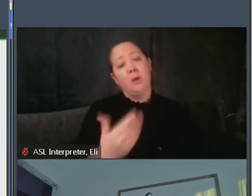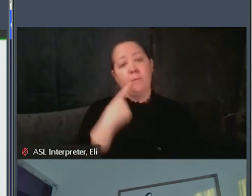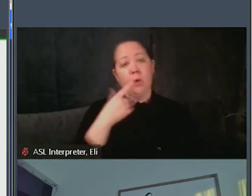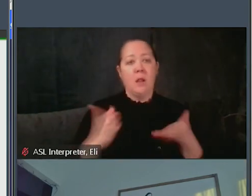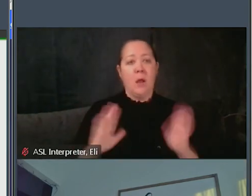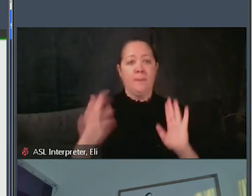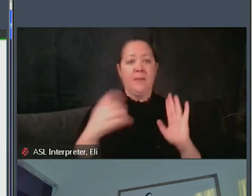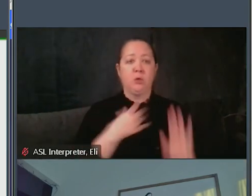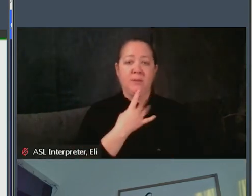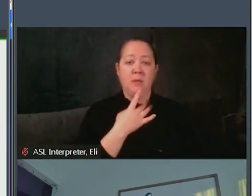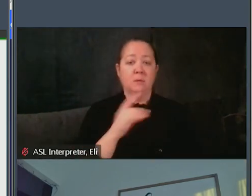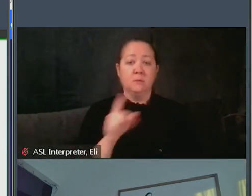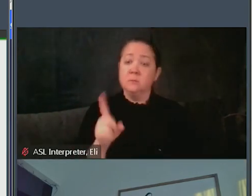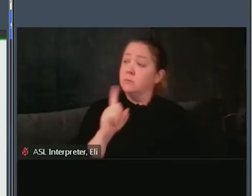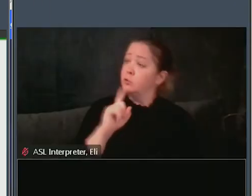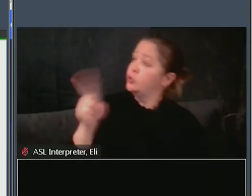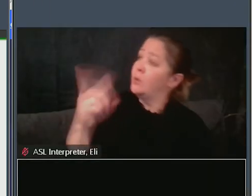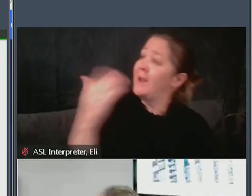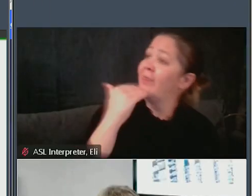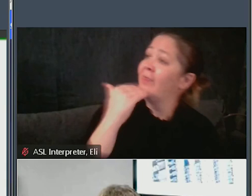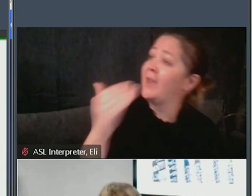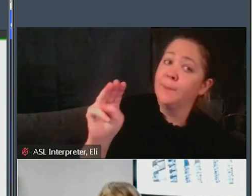Okay. Now Tatiana Mallory. Was she nine 11?